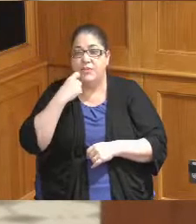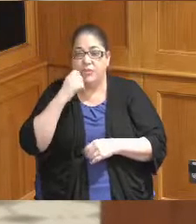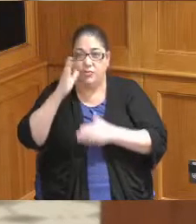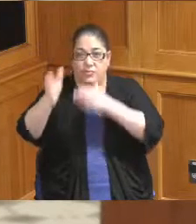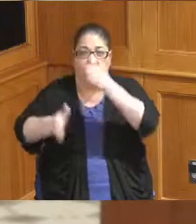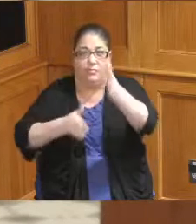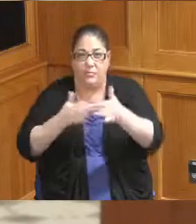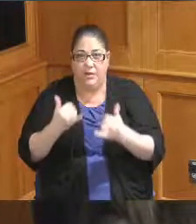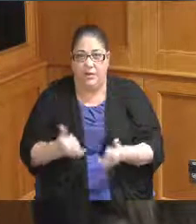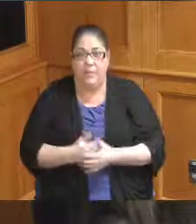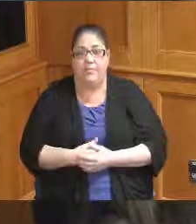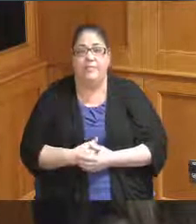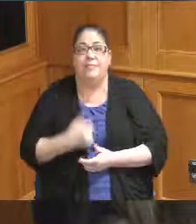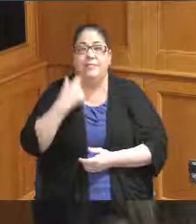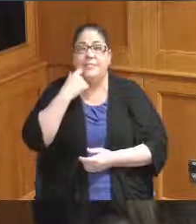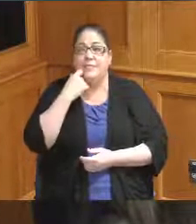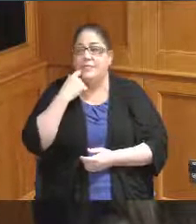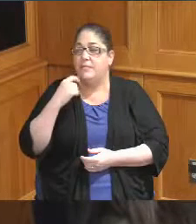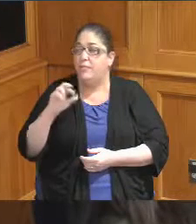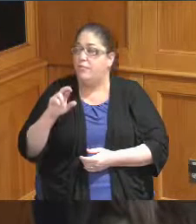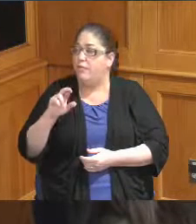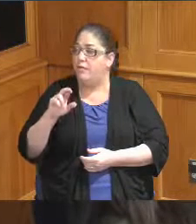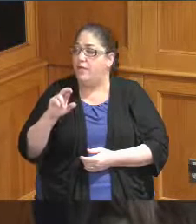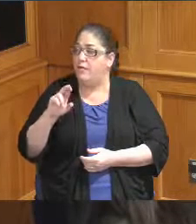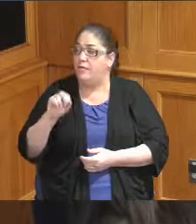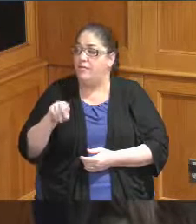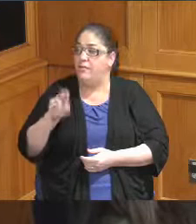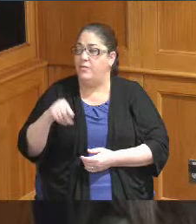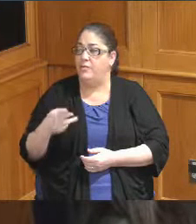they were just in row heal and they said Saint Vincent De Paul was there so I don't know how